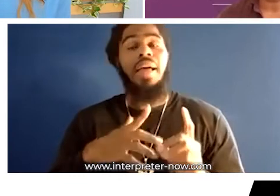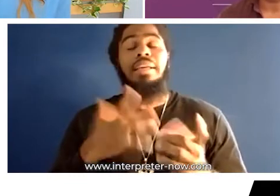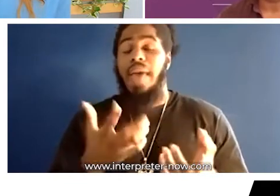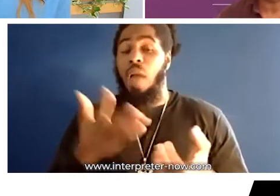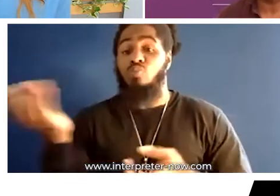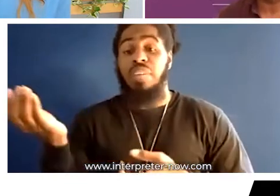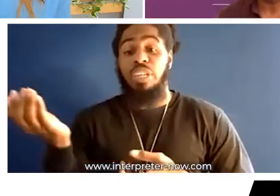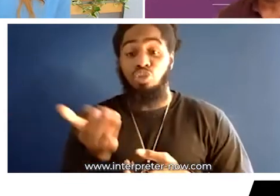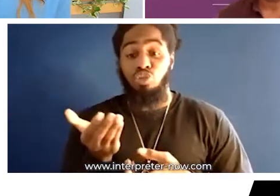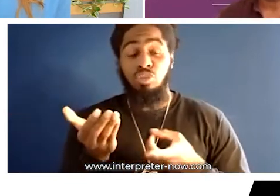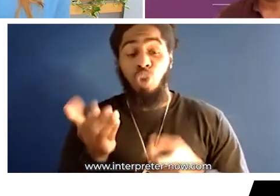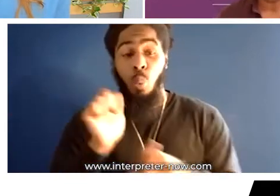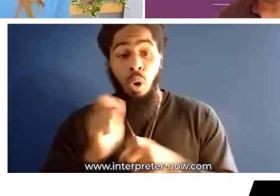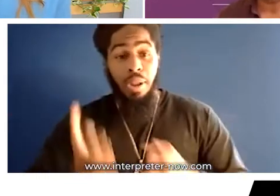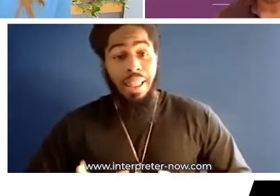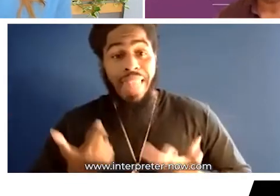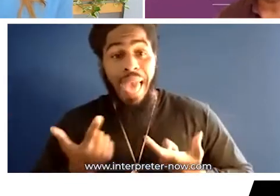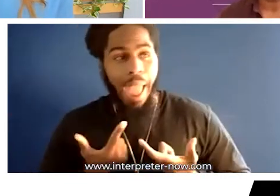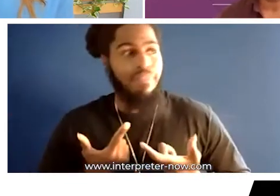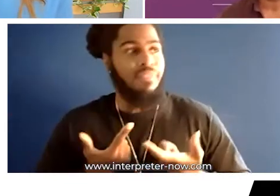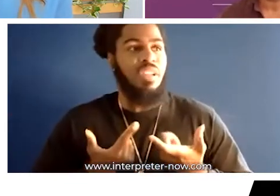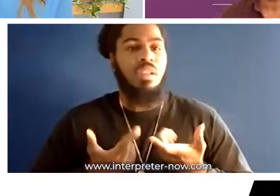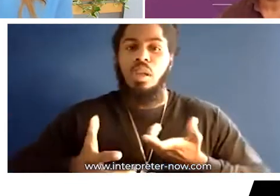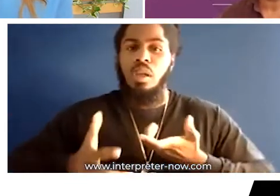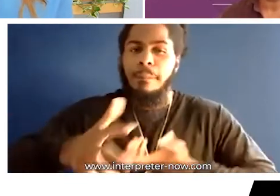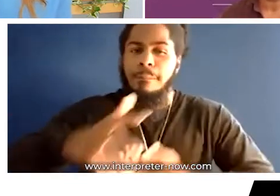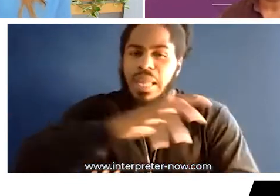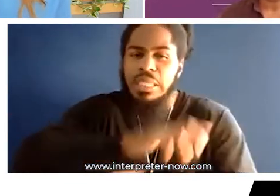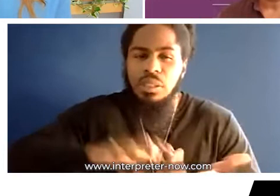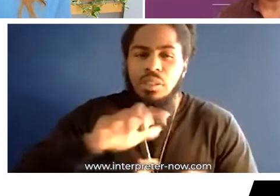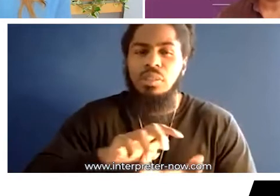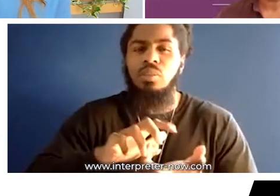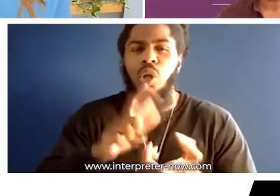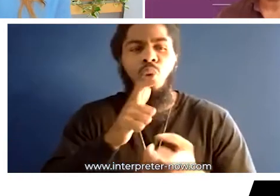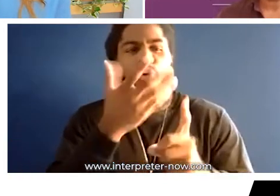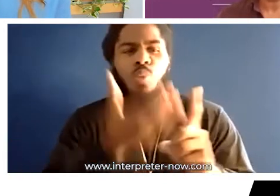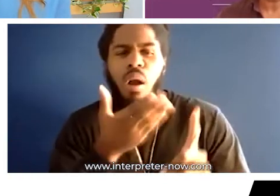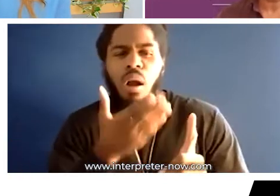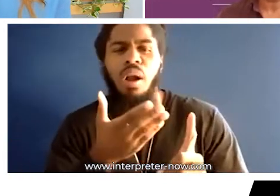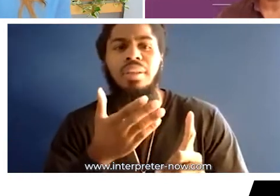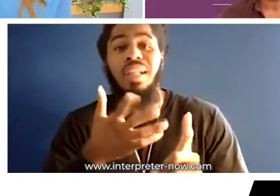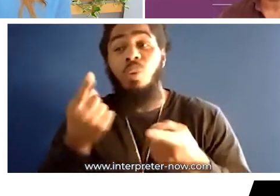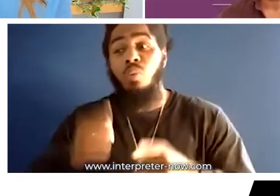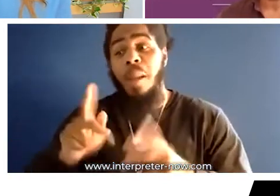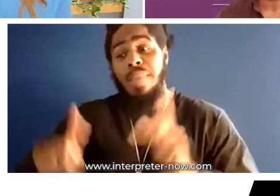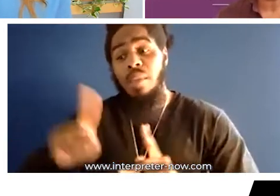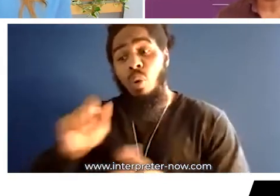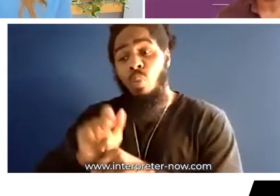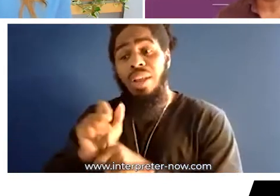integration and work-life blend. The bottom line is that when people are working remotely, oftentimes, they're in their homes,